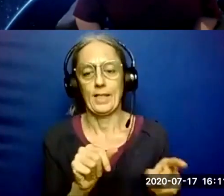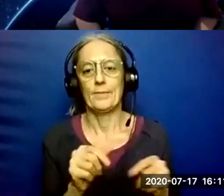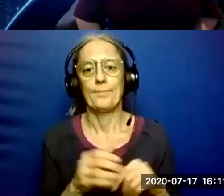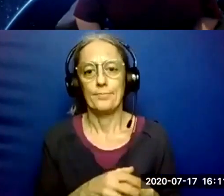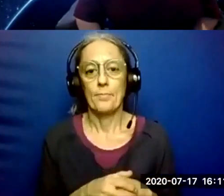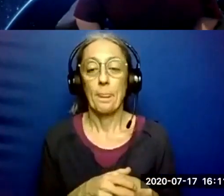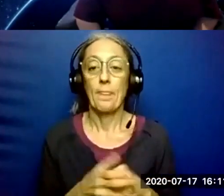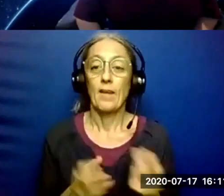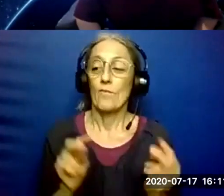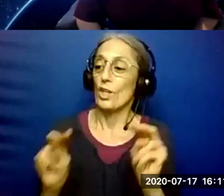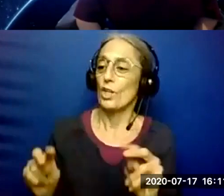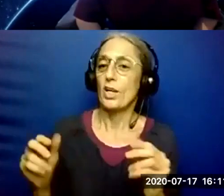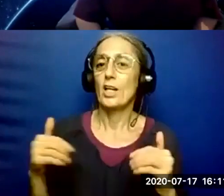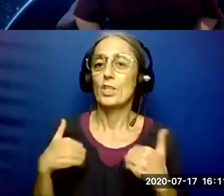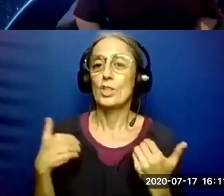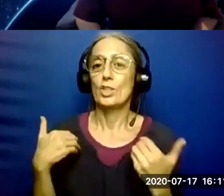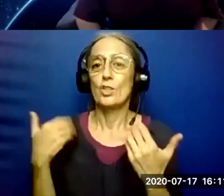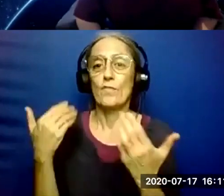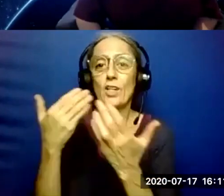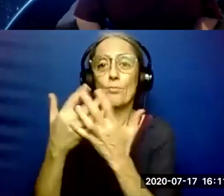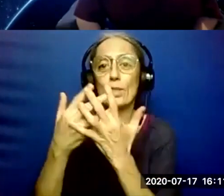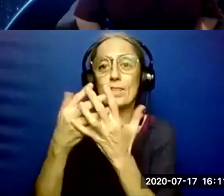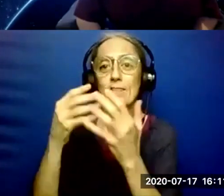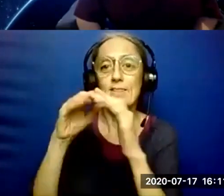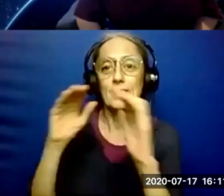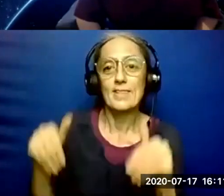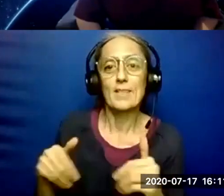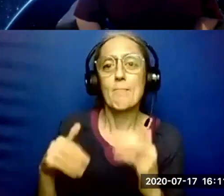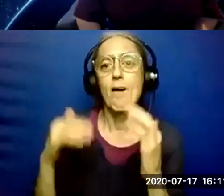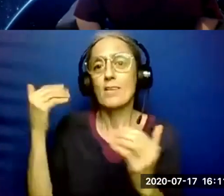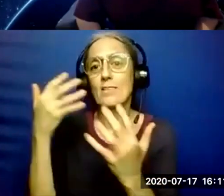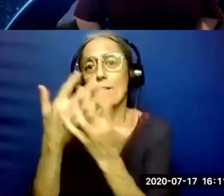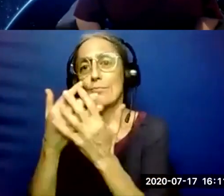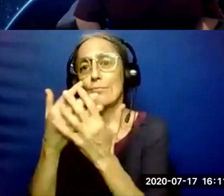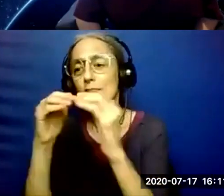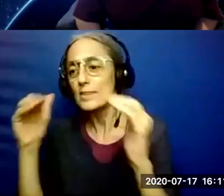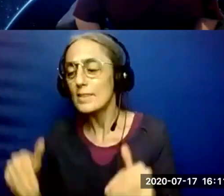we likewise see large numbers of disabled individuals